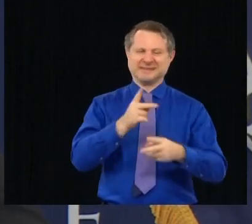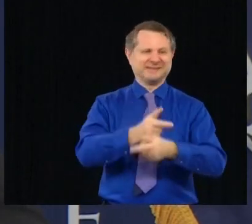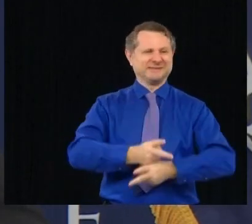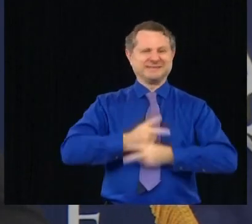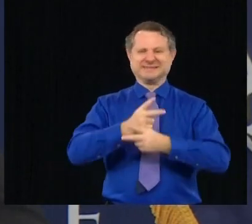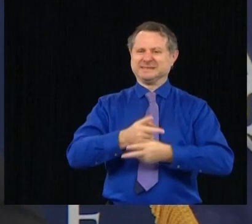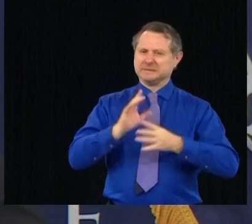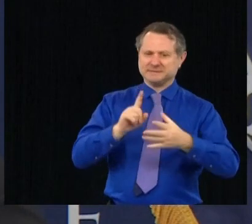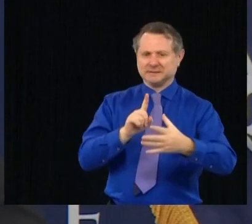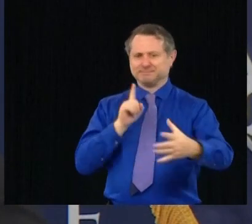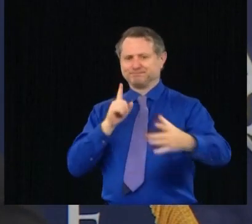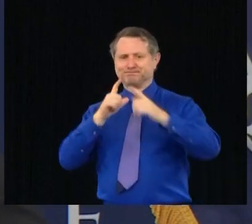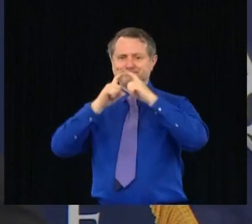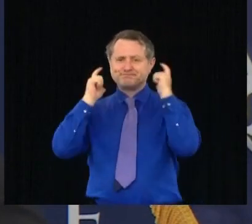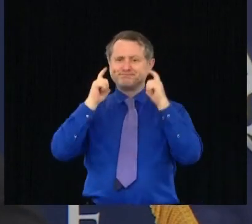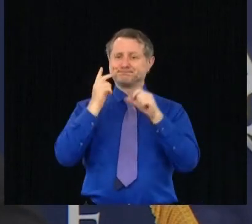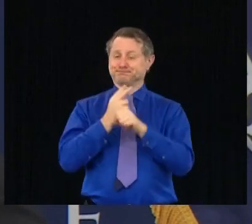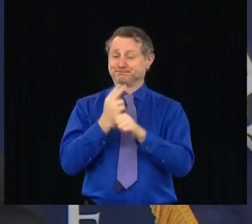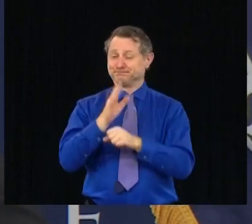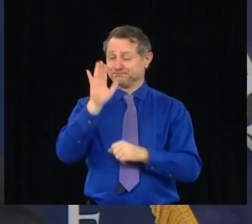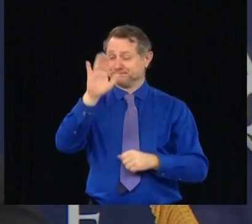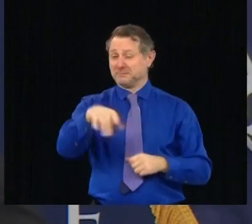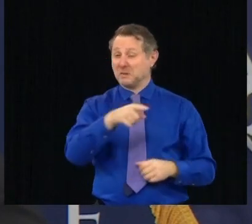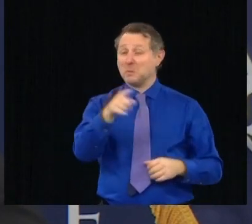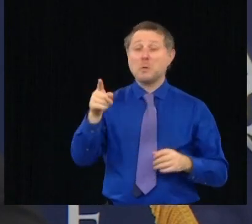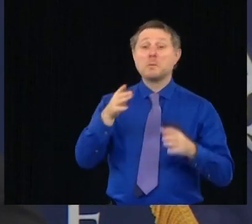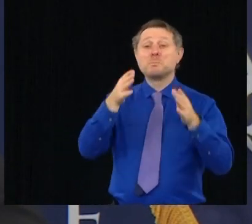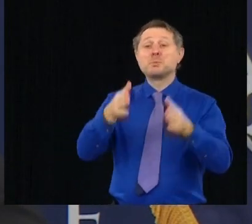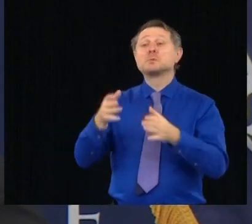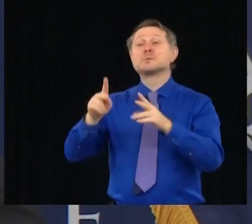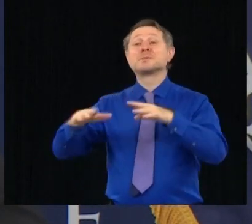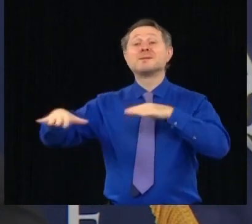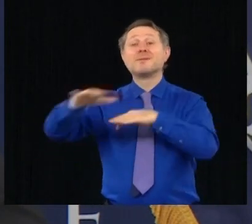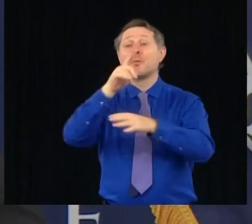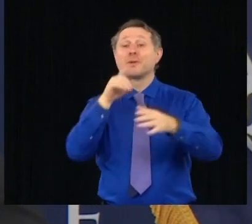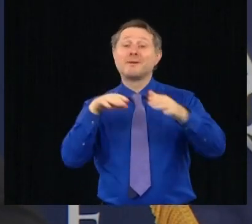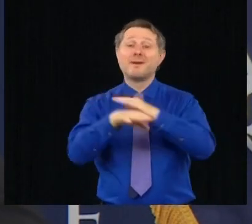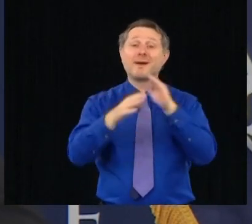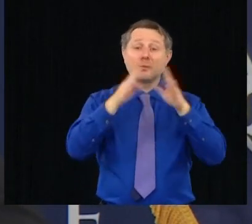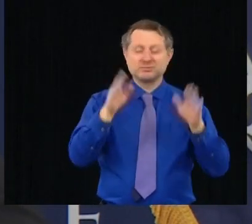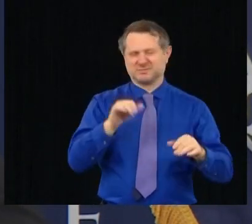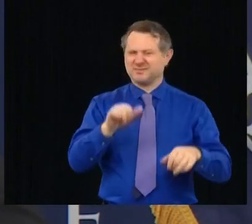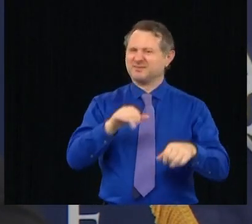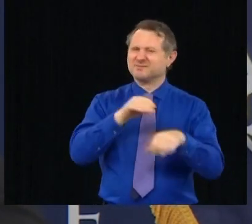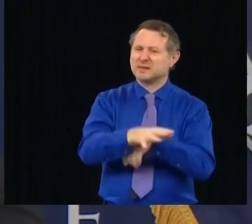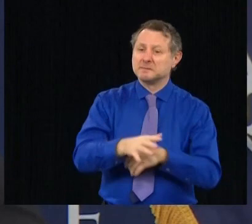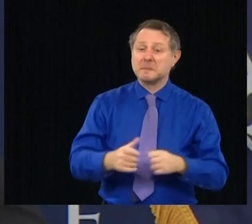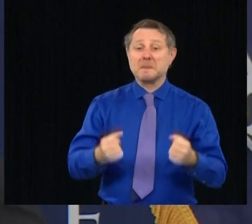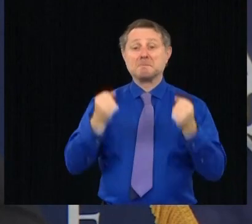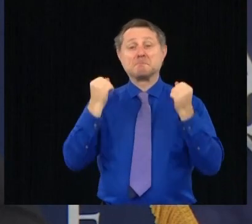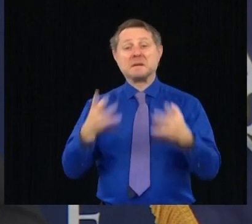OFF ON YOU. THAT'S WHY ALL THE PRECAUTIONS.